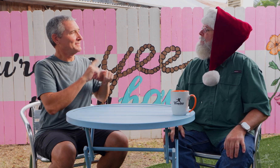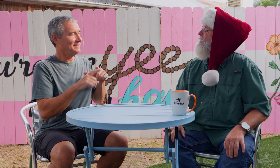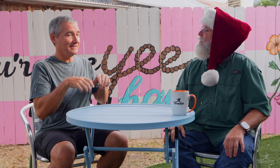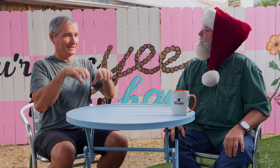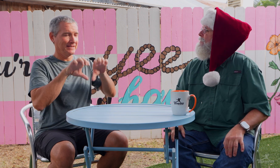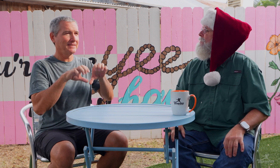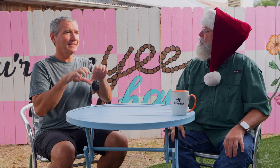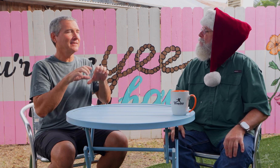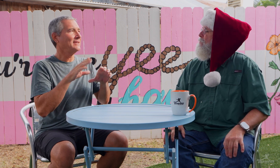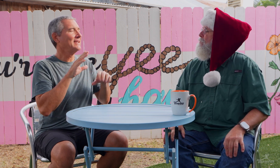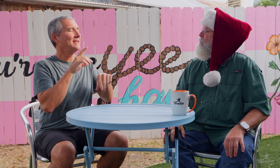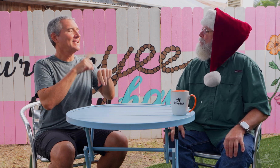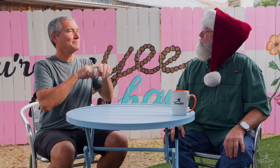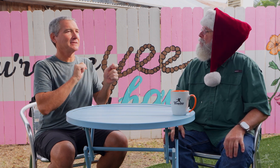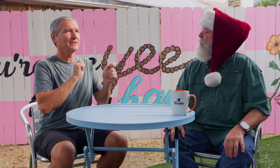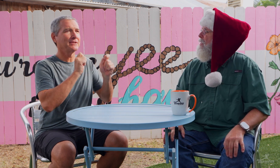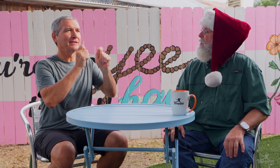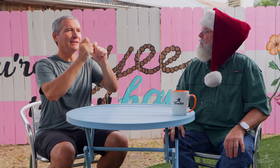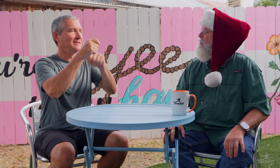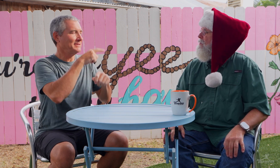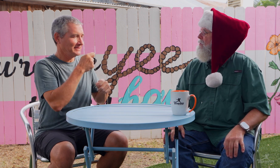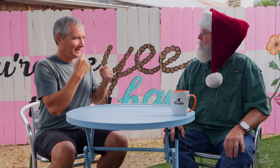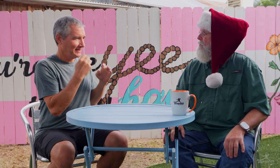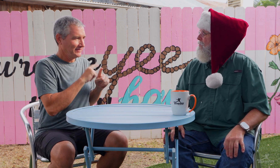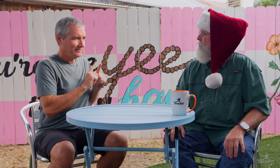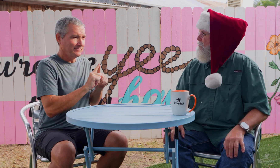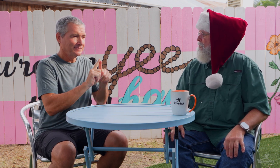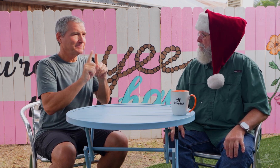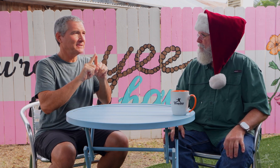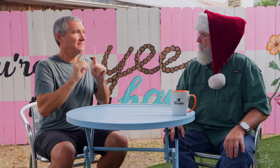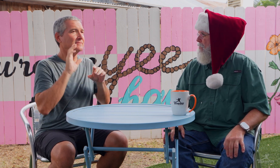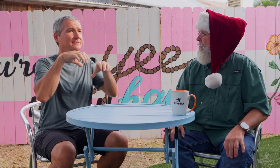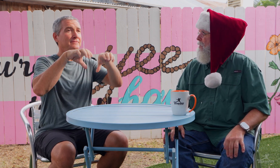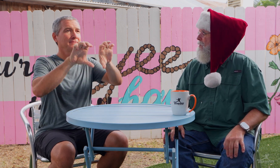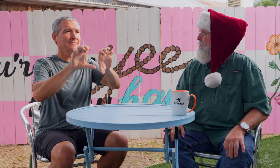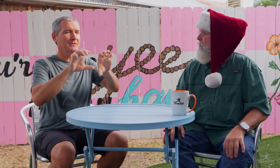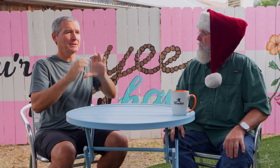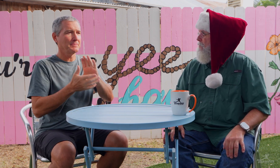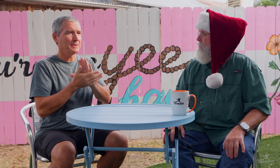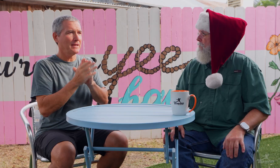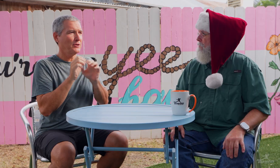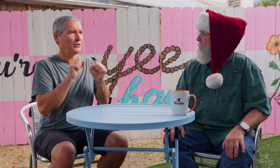You know as times change, so do you. Now as Santa Claus